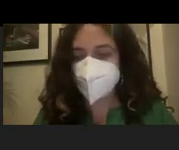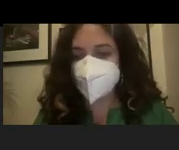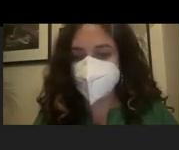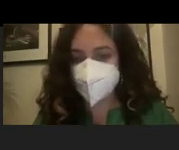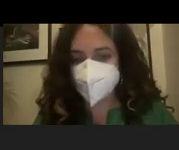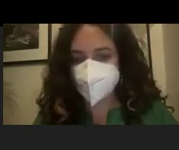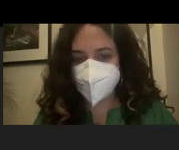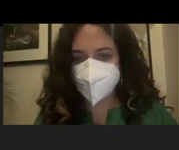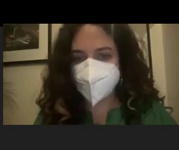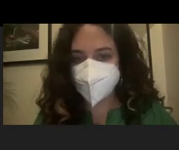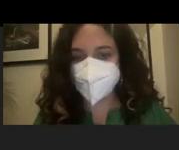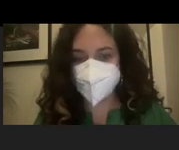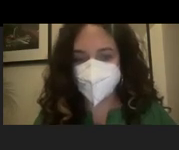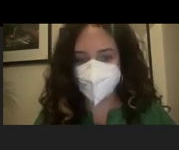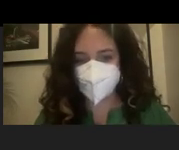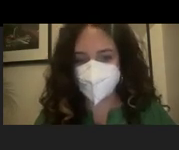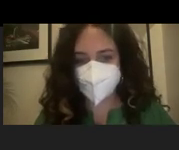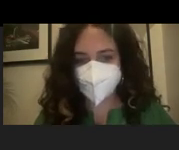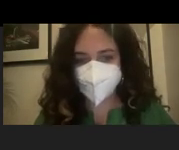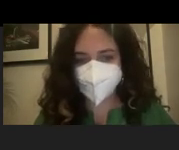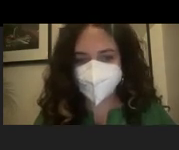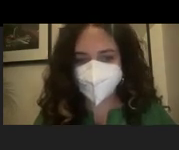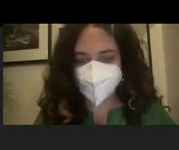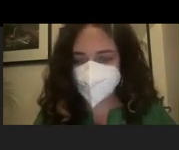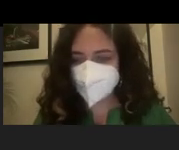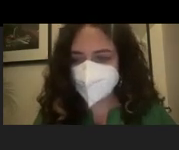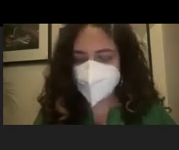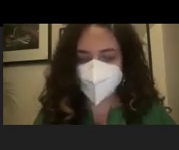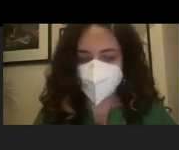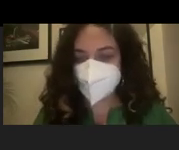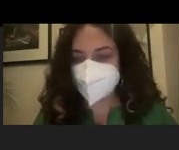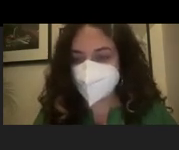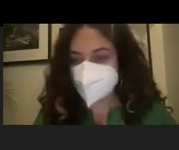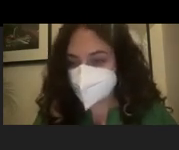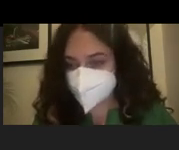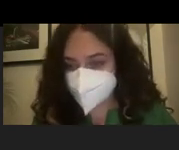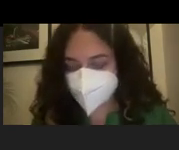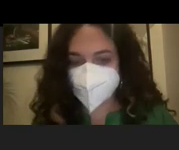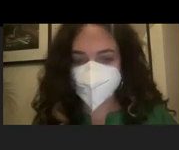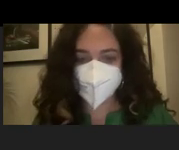unquote defective from the flow of community life this article is great and I will send it out to